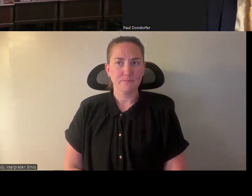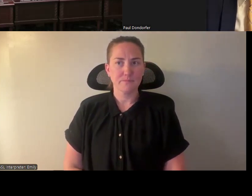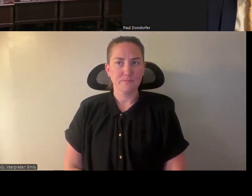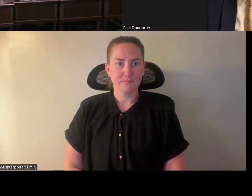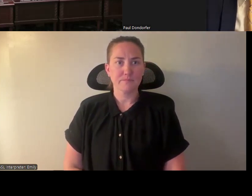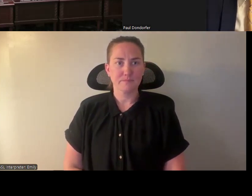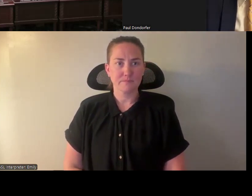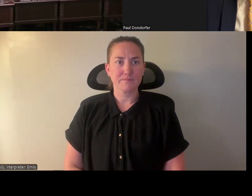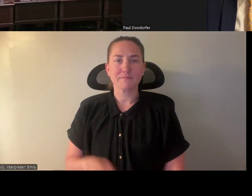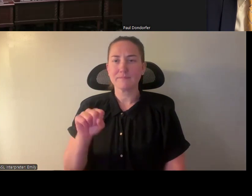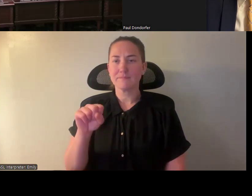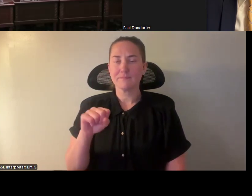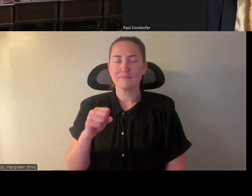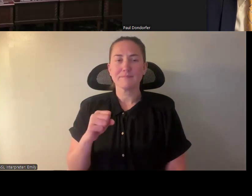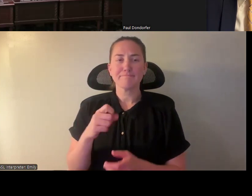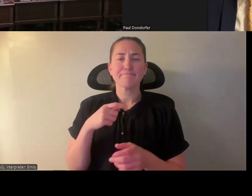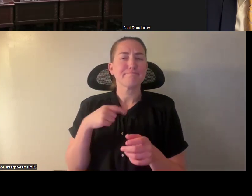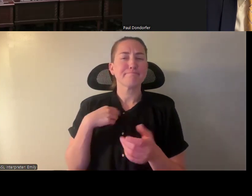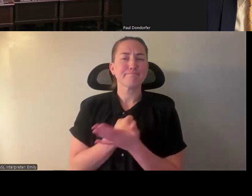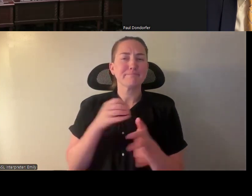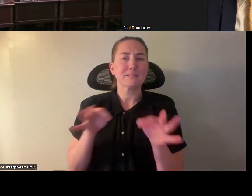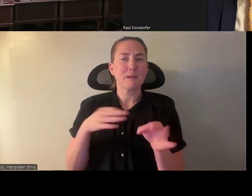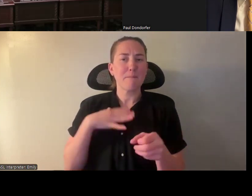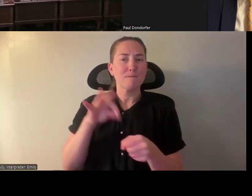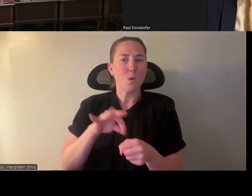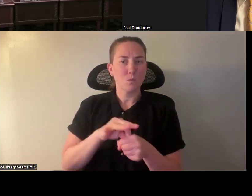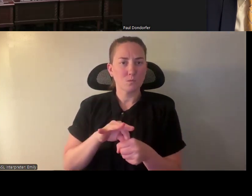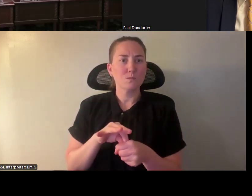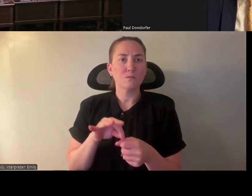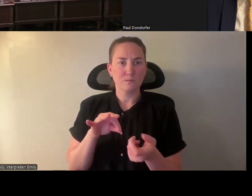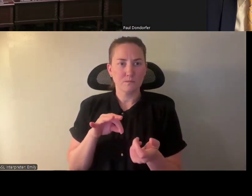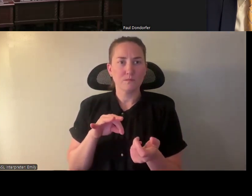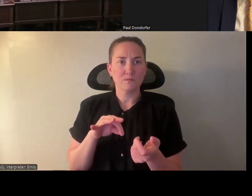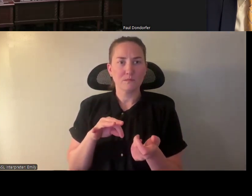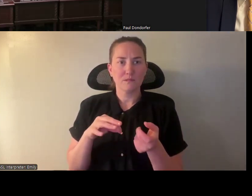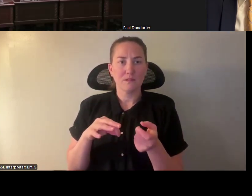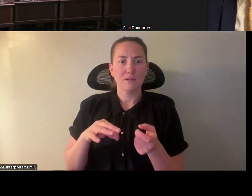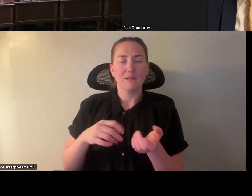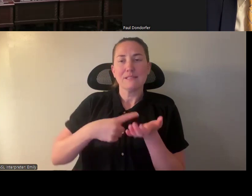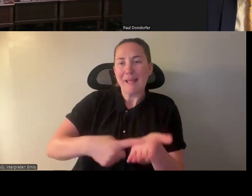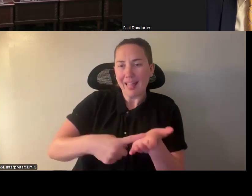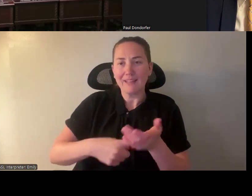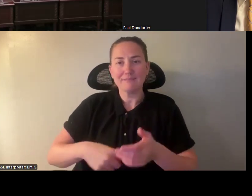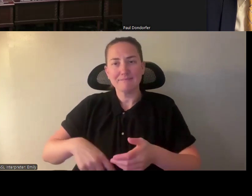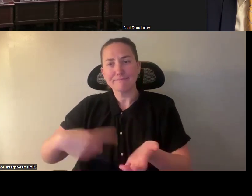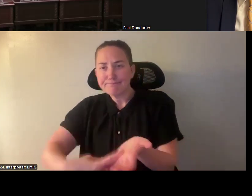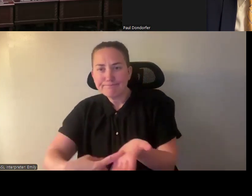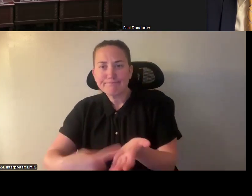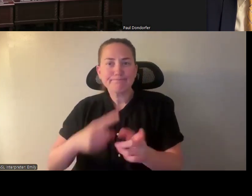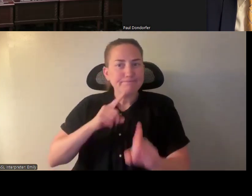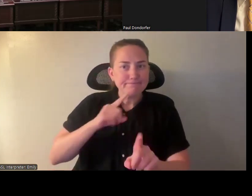I uh I just rise to explain my vote The debate discussion that we've had over the license plate